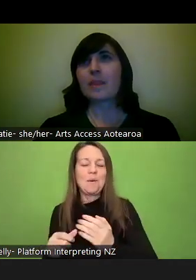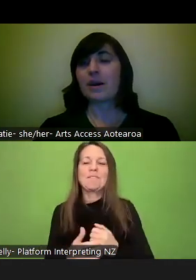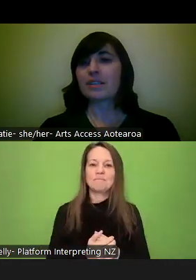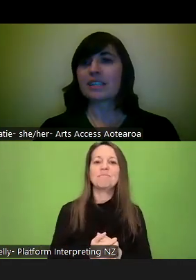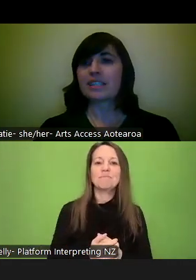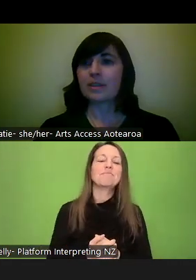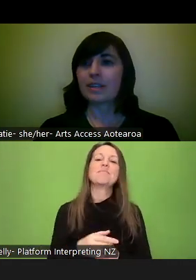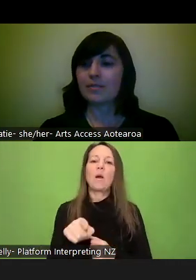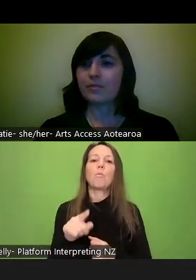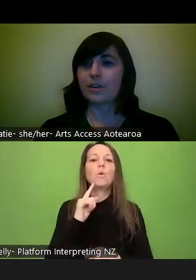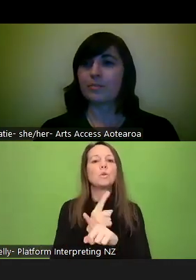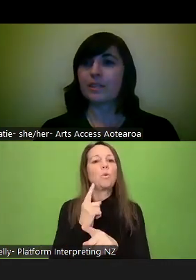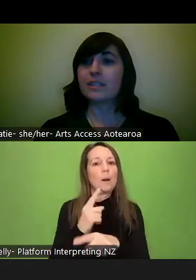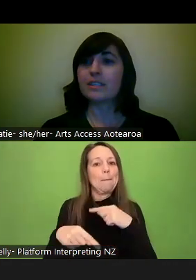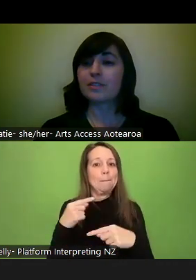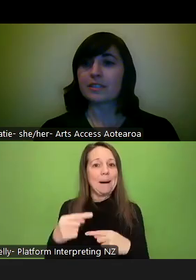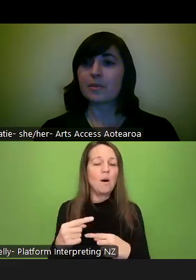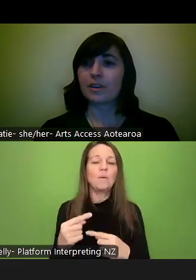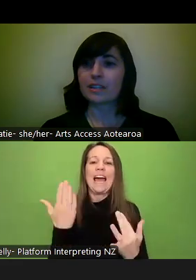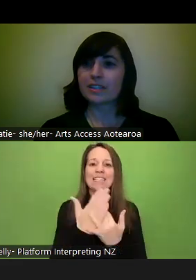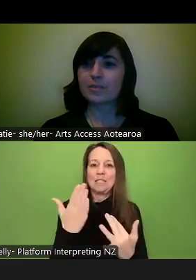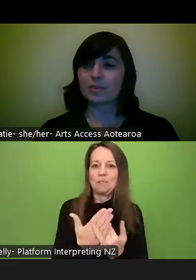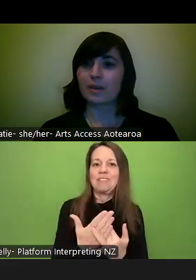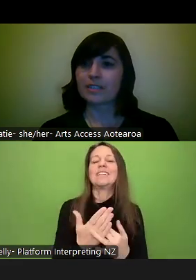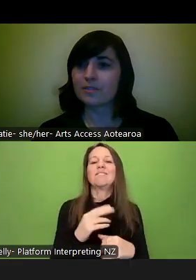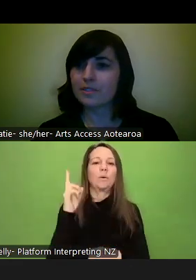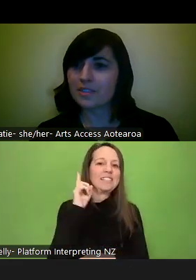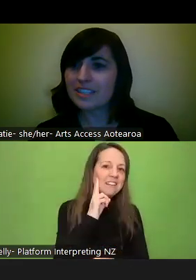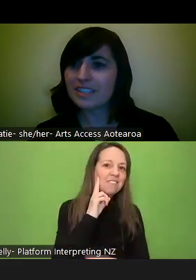about accessibility from the Deaf and disabled artist's perspective. So, Stace,